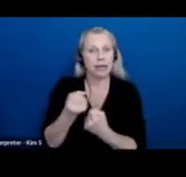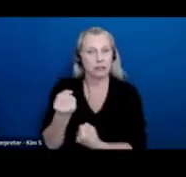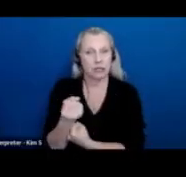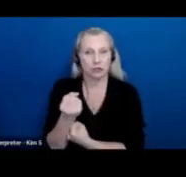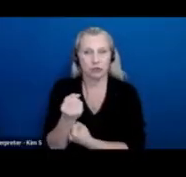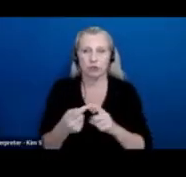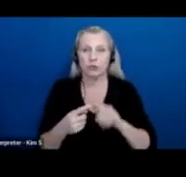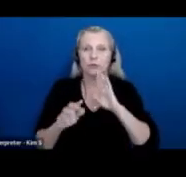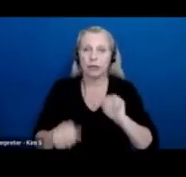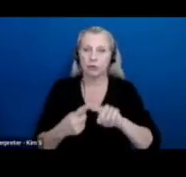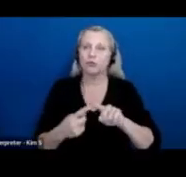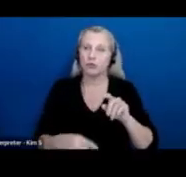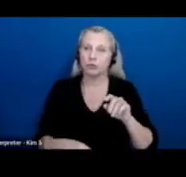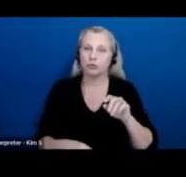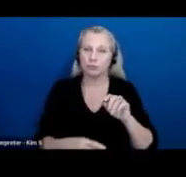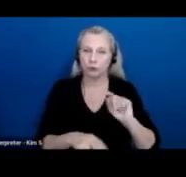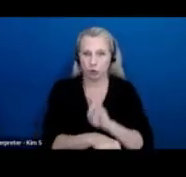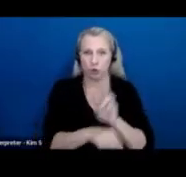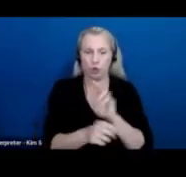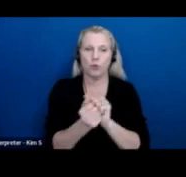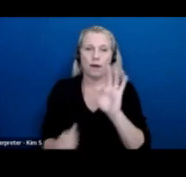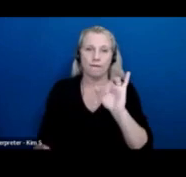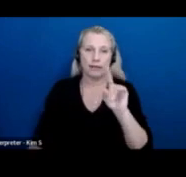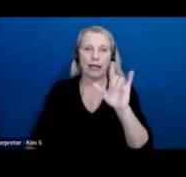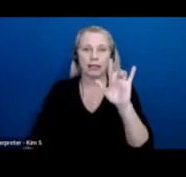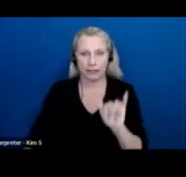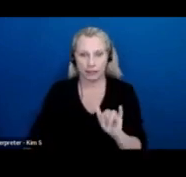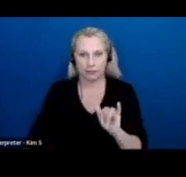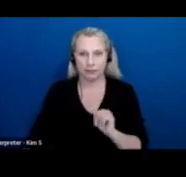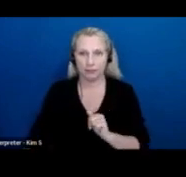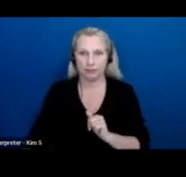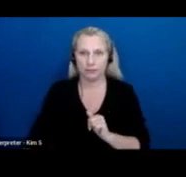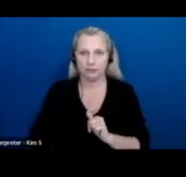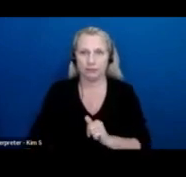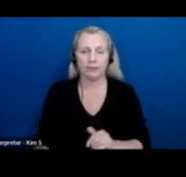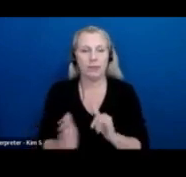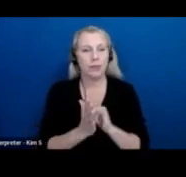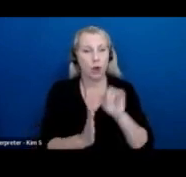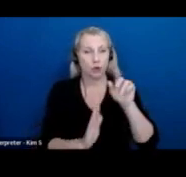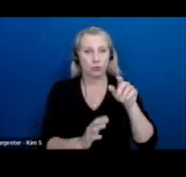with fidelity. These principles are what makes wraparound different from other care